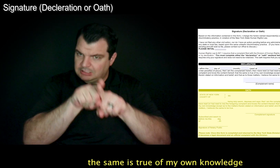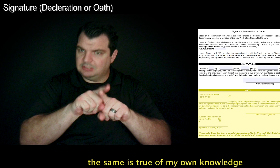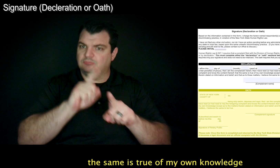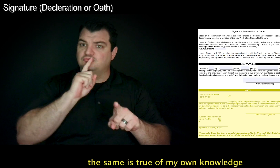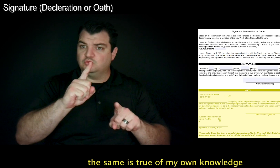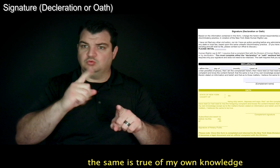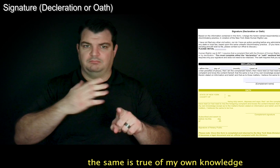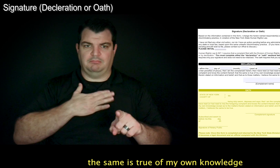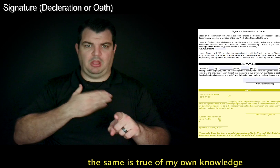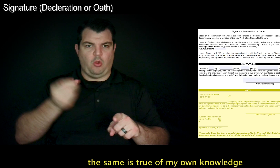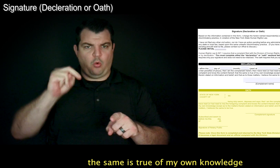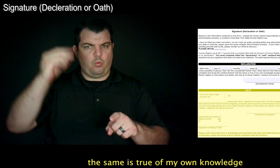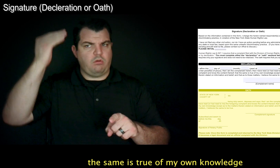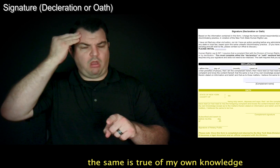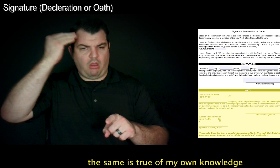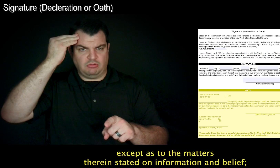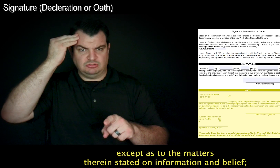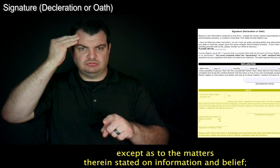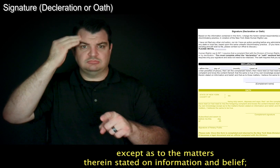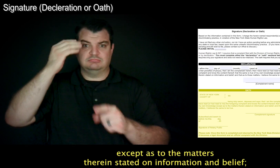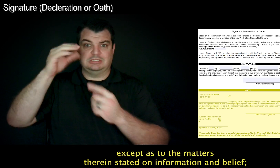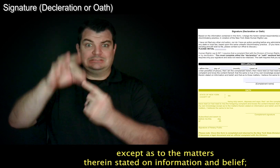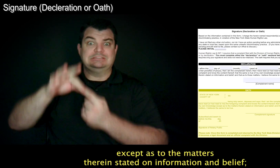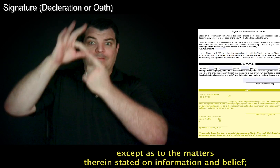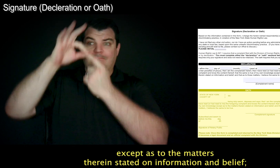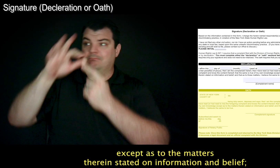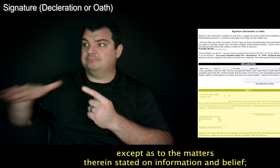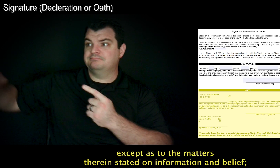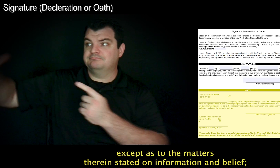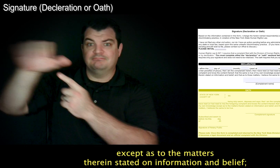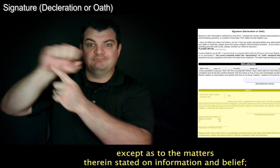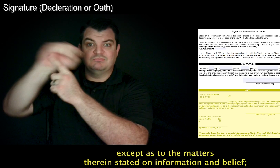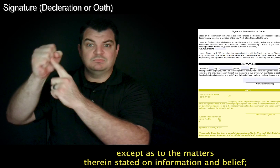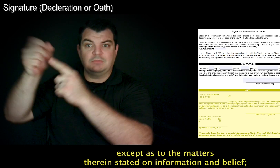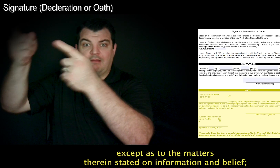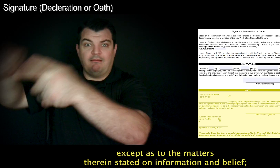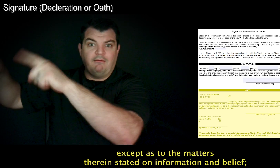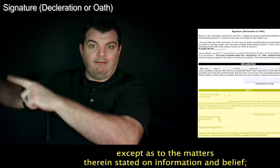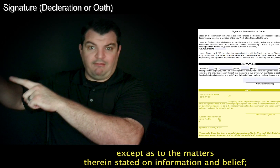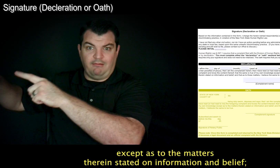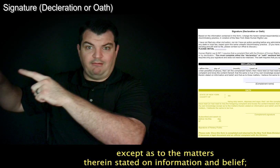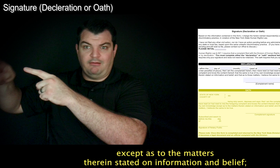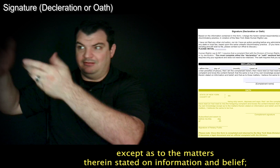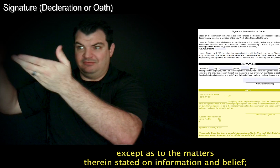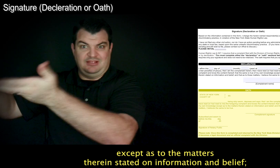the same is true of my own knowledge except as to the matters therein stated on information and belief;